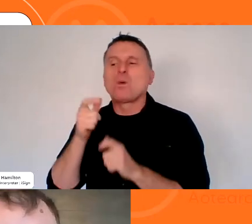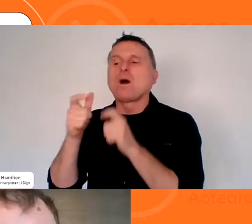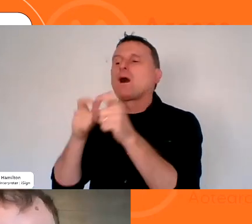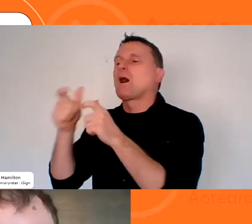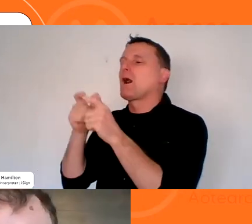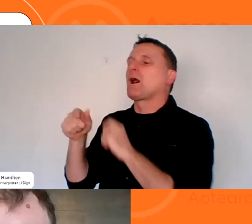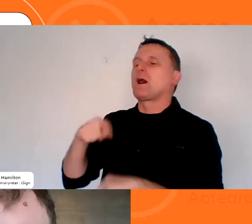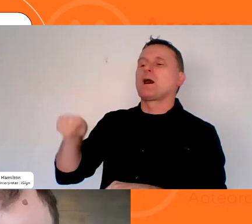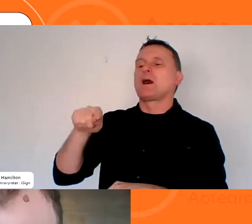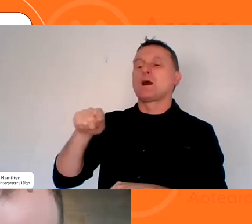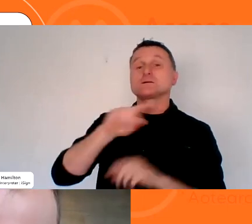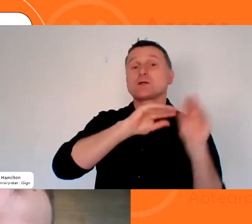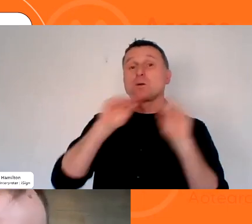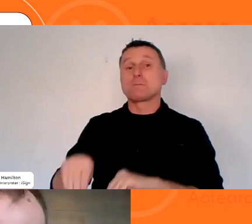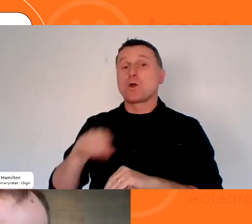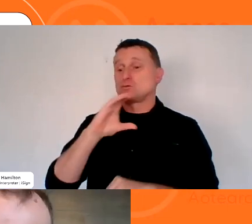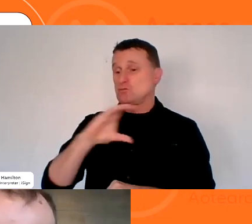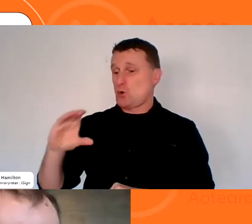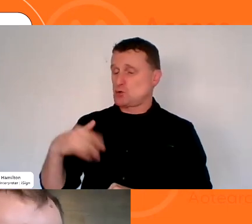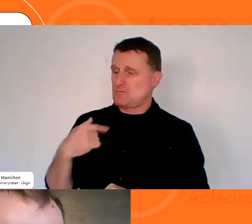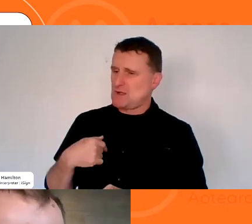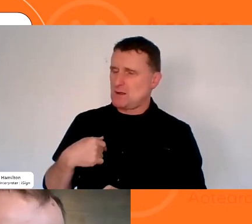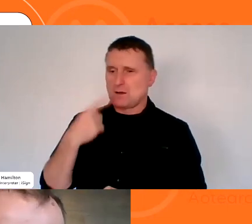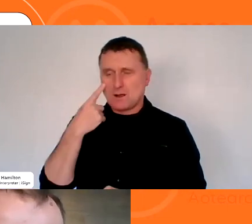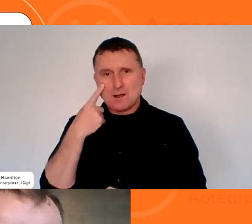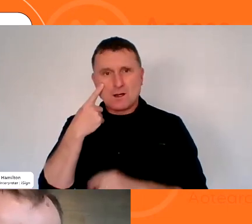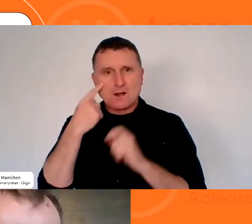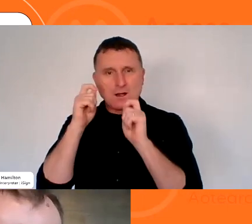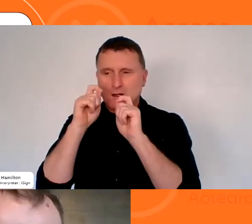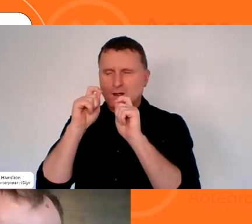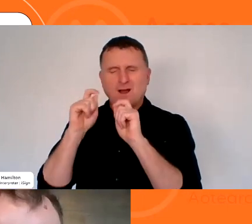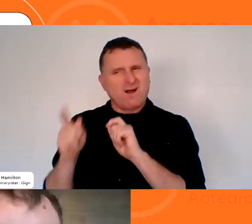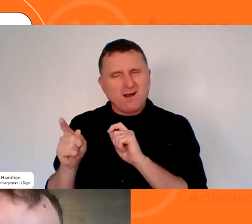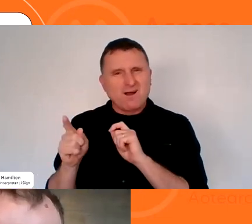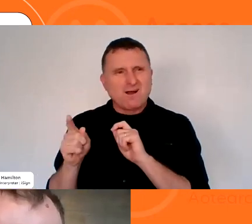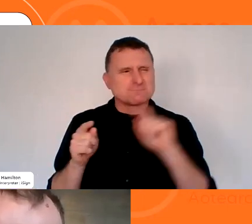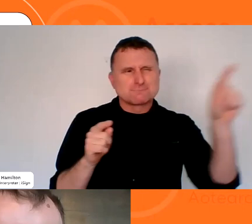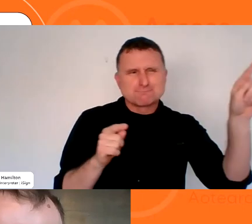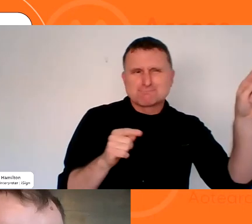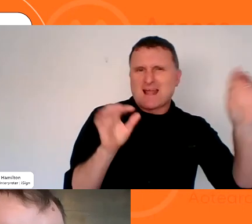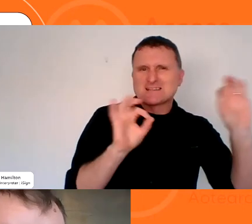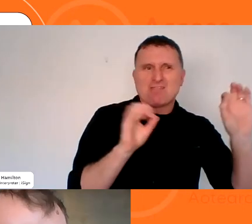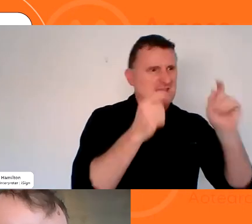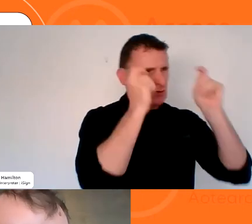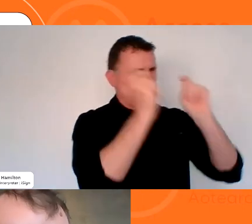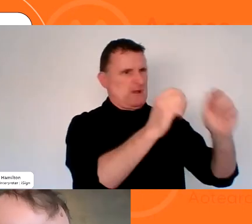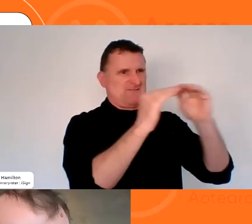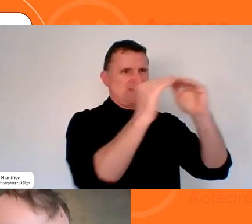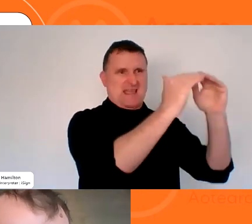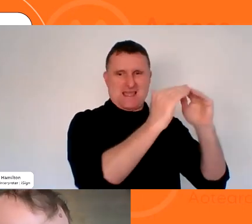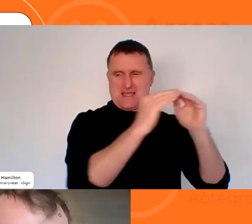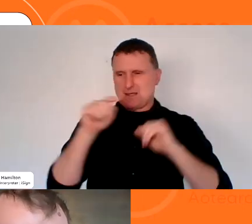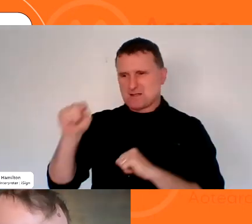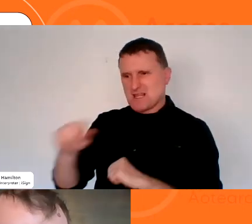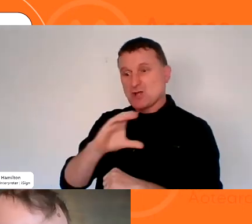to Christchurch and "special" was bandied around. But I'm not saying